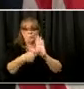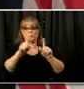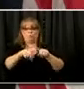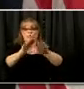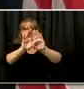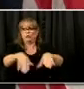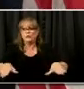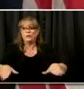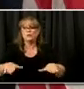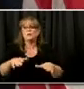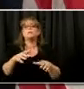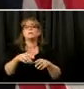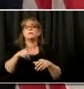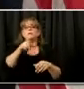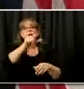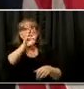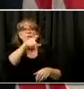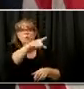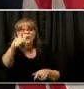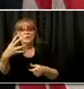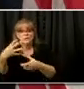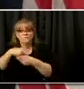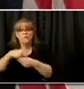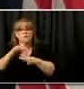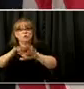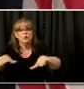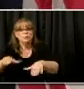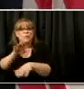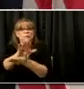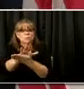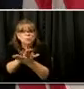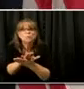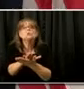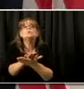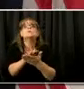many options in colorado it's an open enrollment state find a school an option that works for your